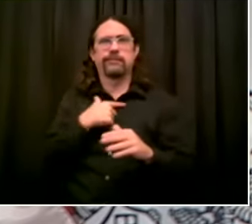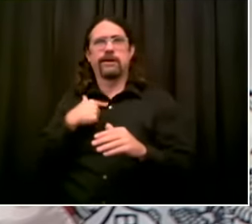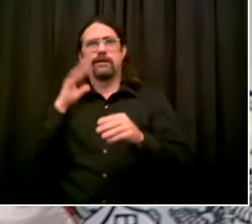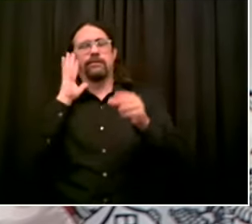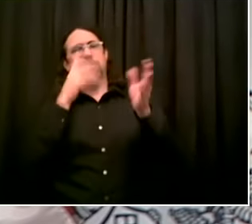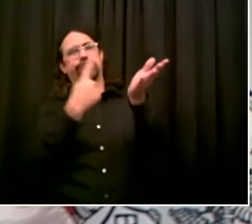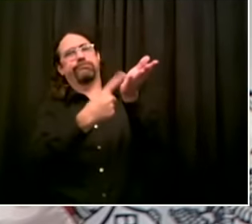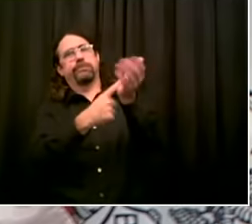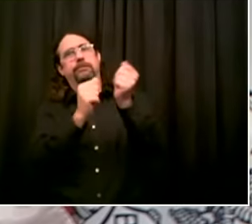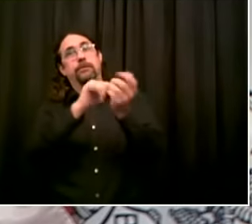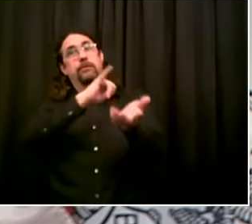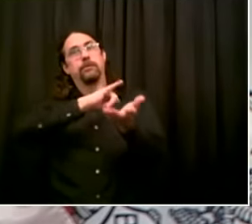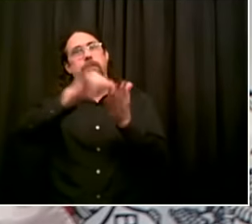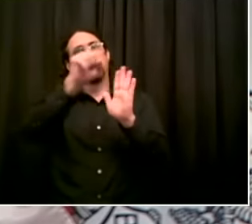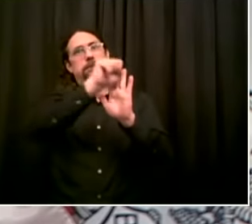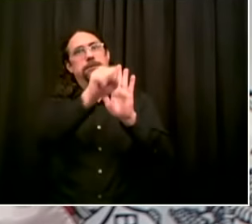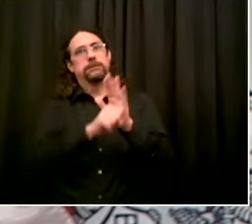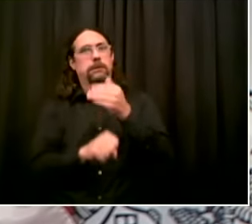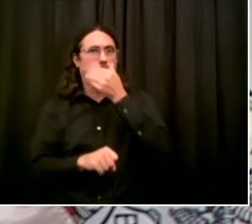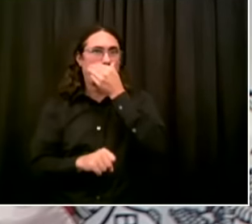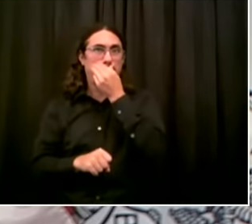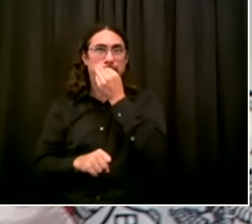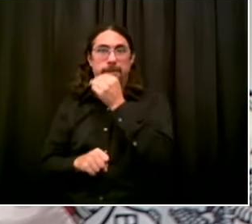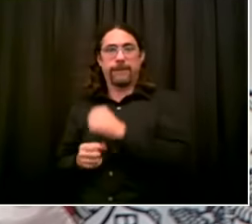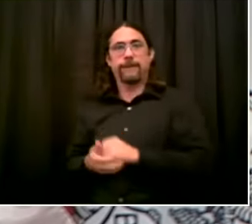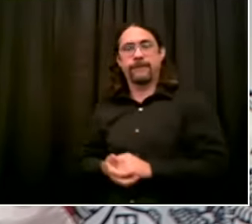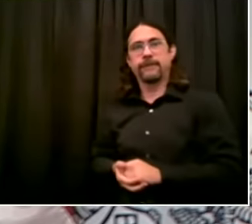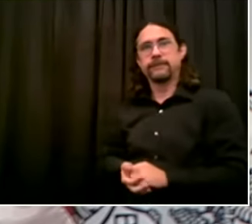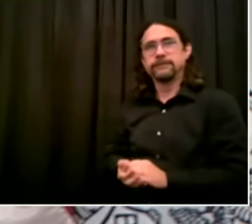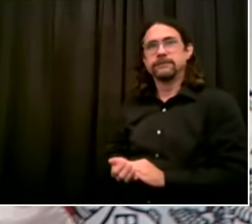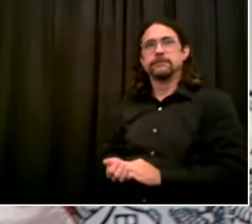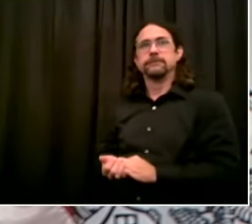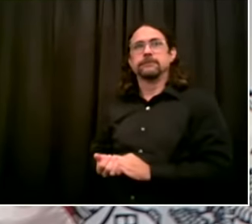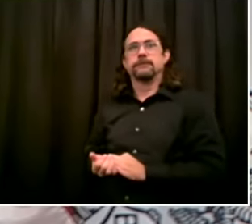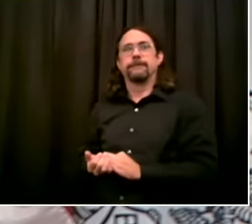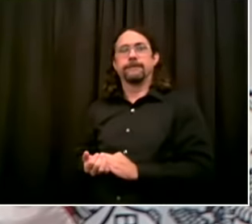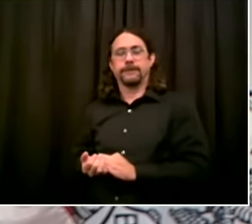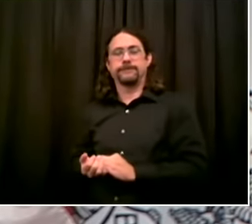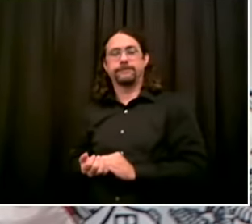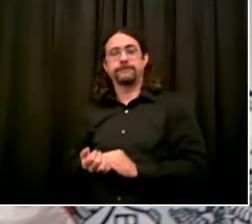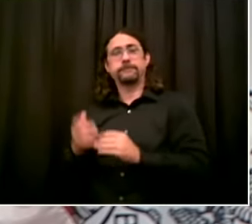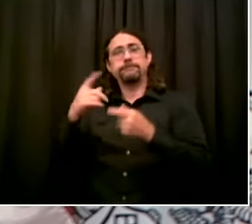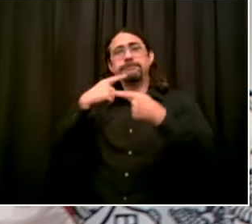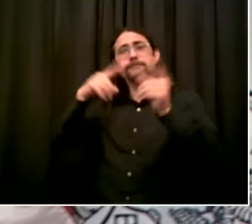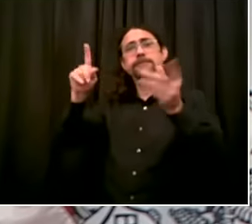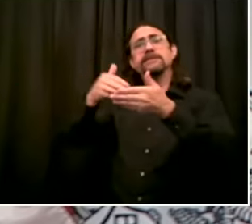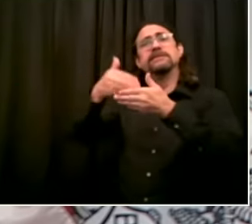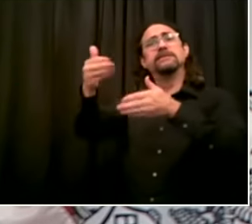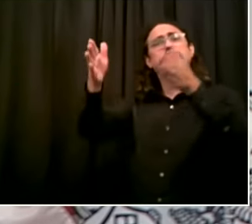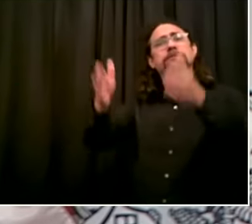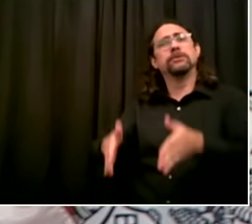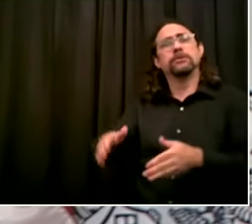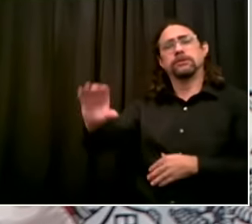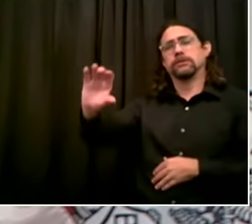AGAIN LOOKING AT THE SEVEN Y DA ROLLING AVERAGE ON HET POSITIVES. 1.38 TODAY. WE ARE GOING TO